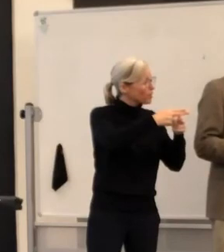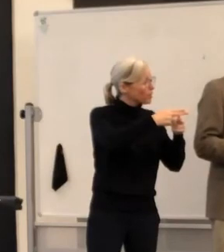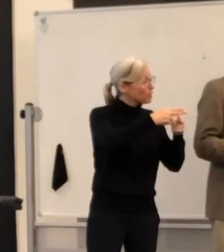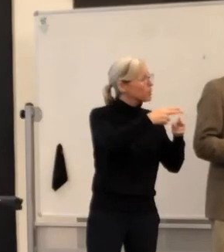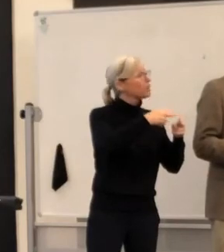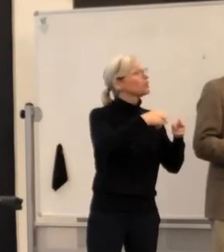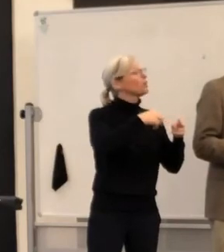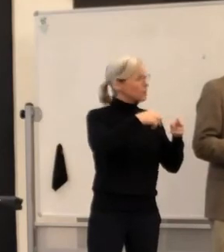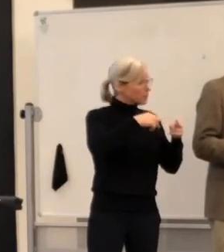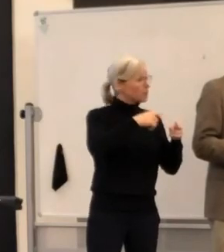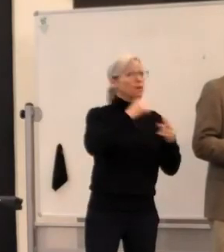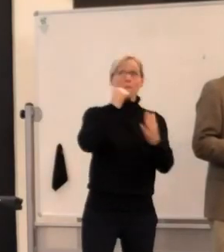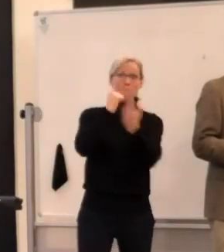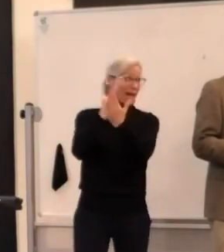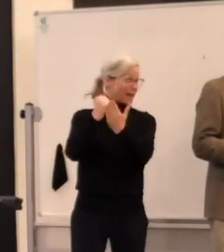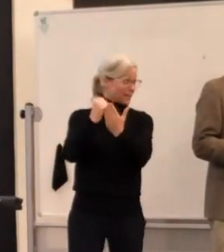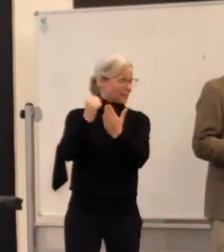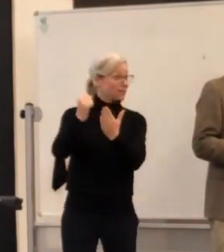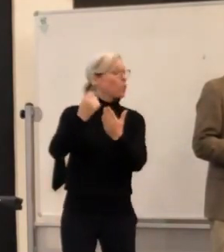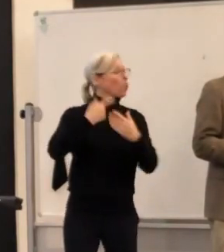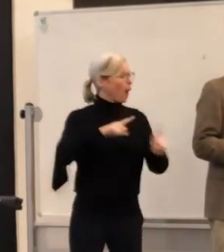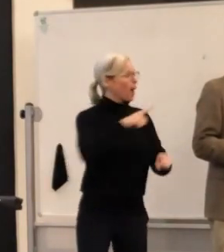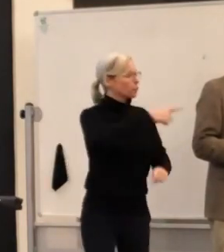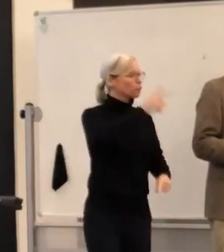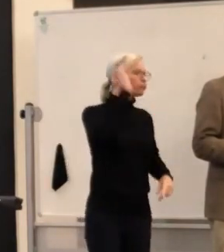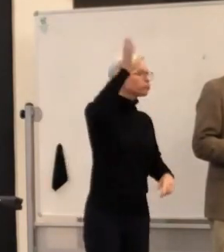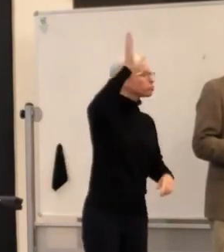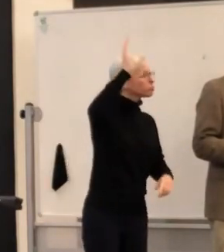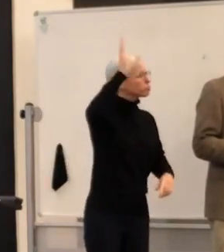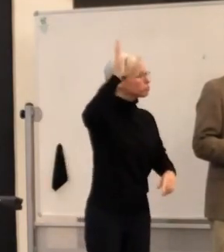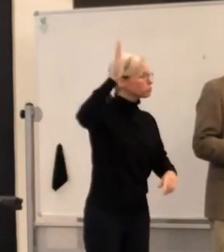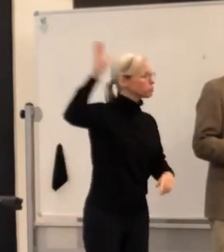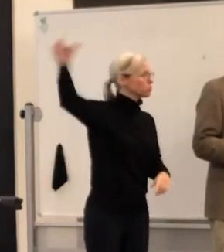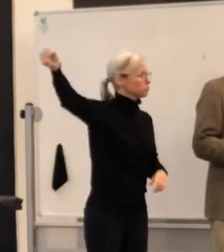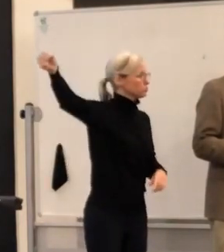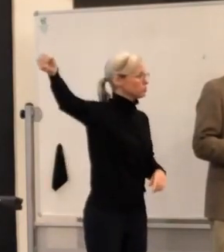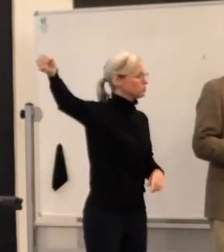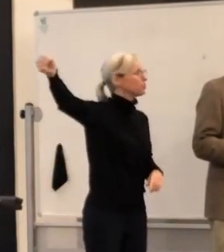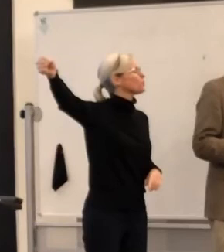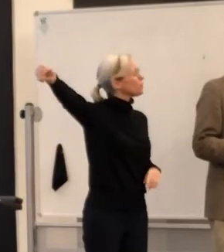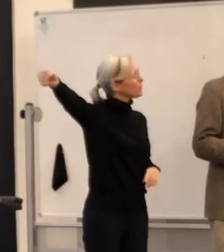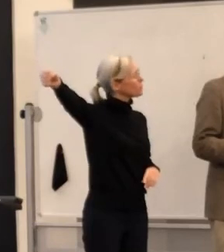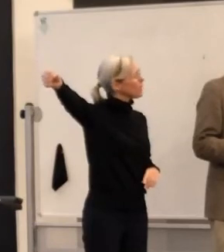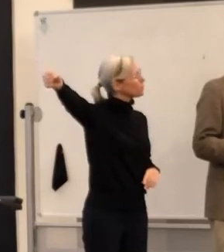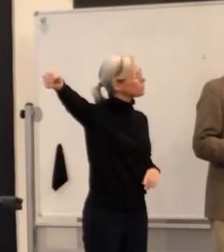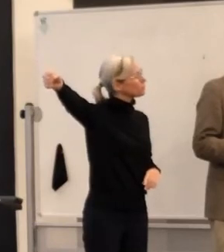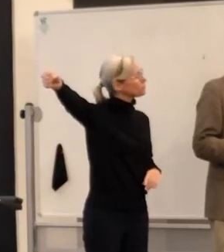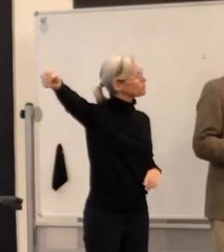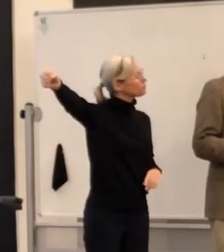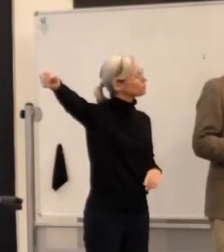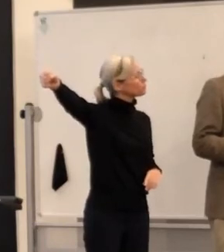Does that answer the question? [Woman] Most definitely, do you have to pay for that?